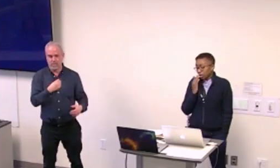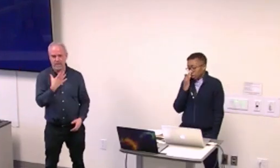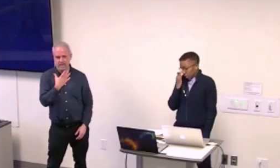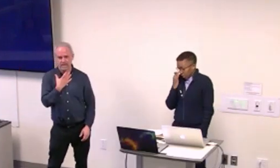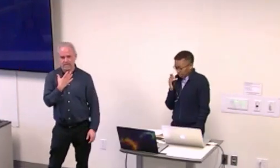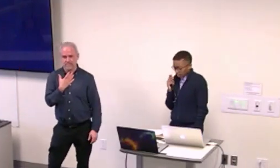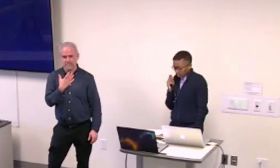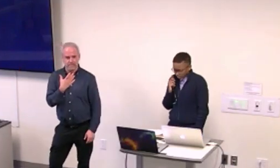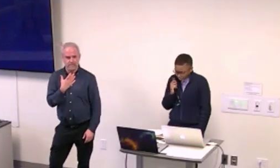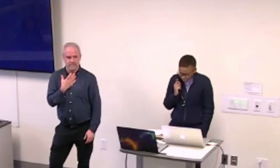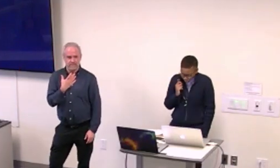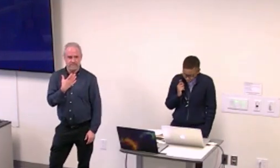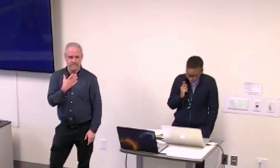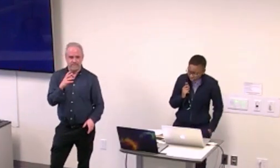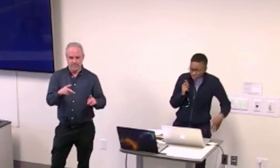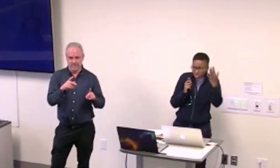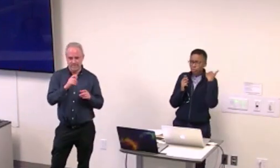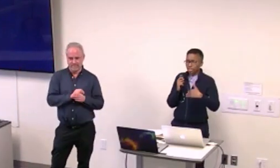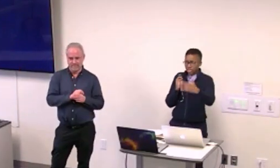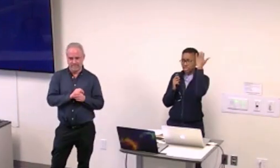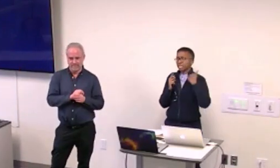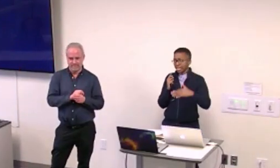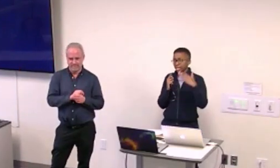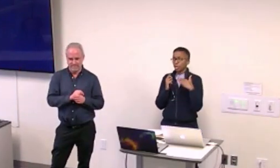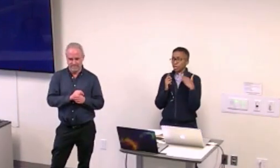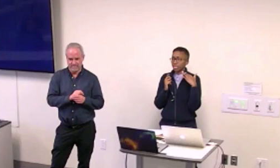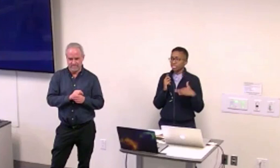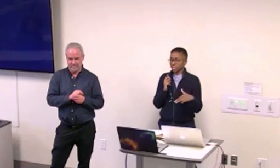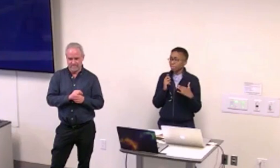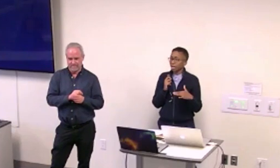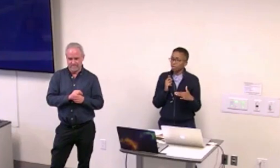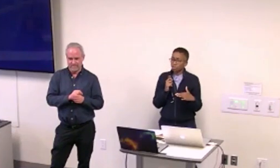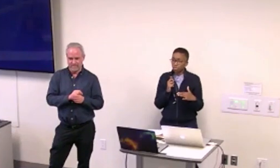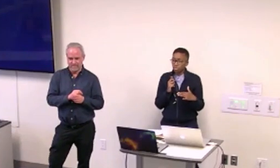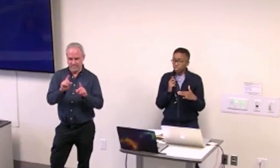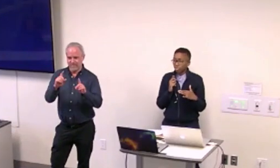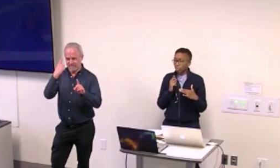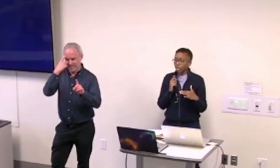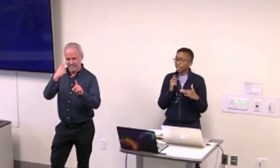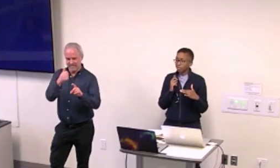And so I just wanted to take a moment and think about what that means.